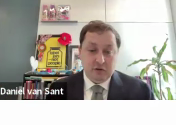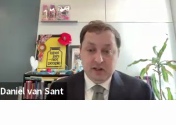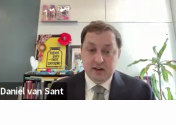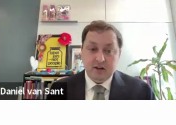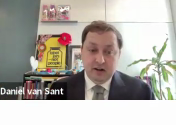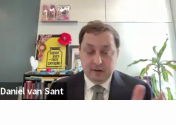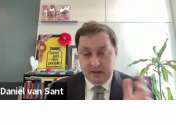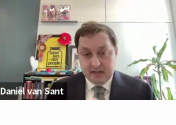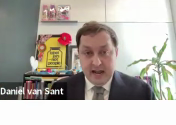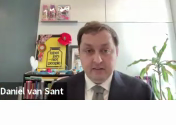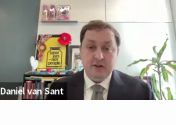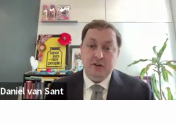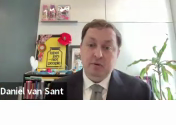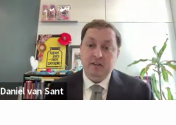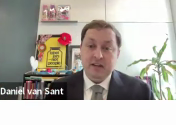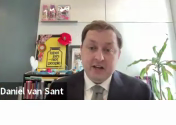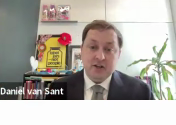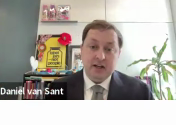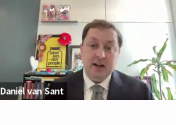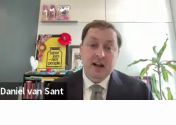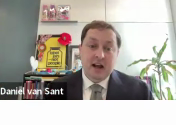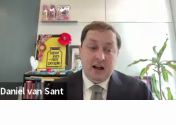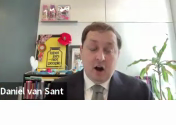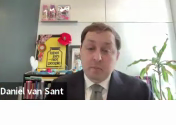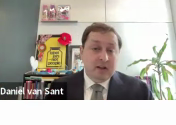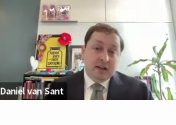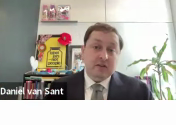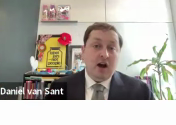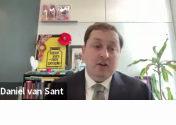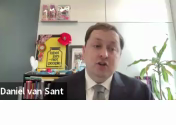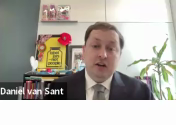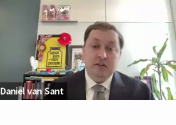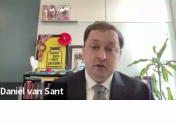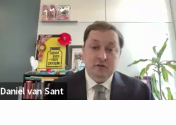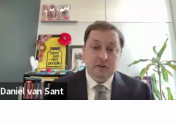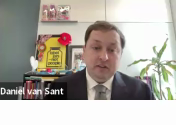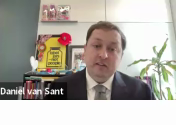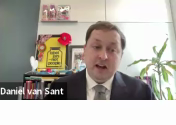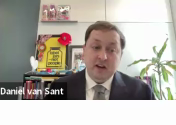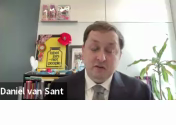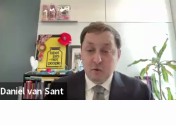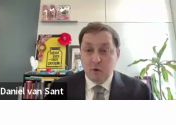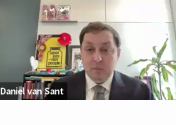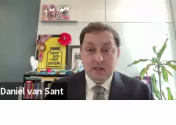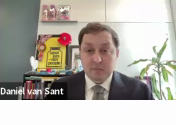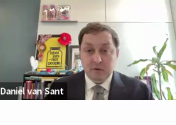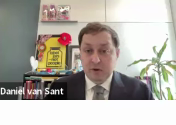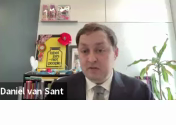As you'll hear in the next section of the presentation, our building is not just universally designed for people